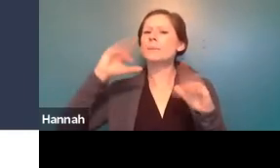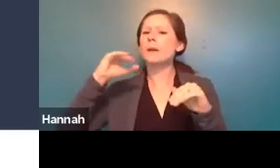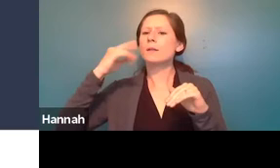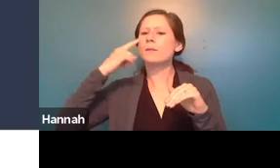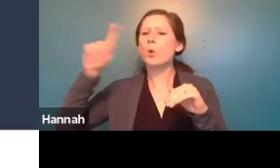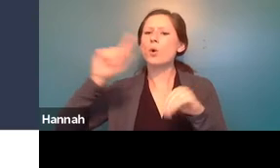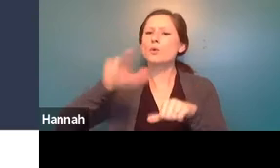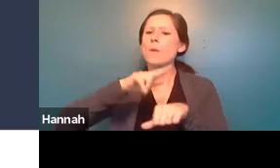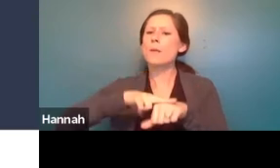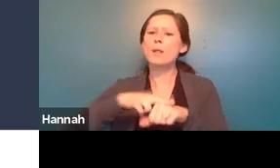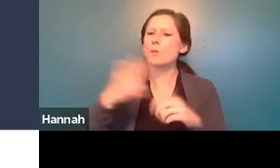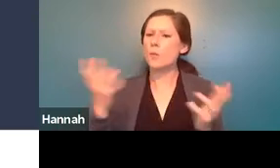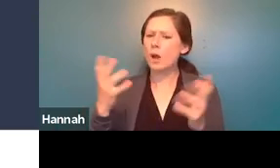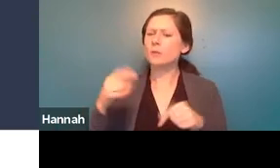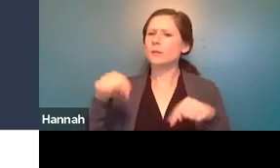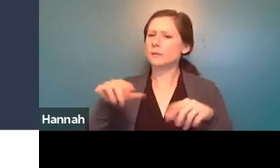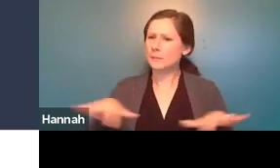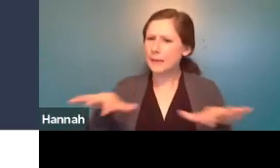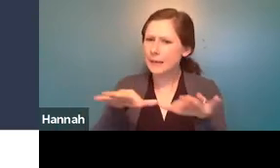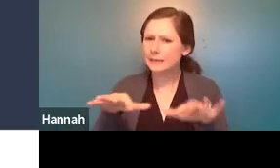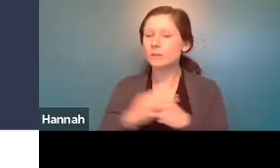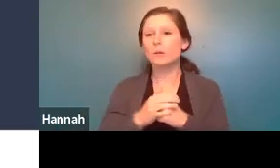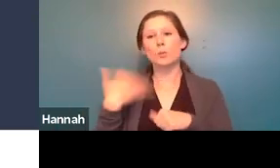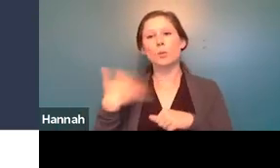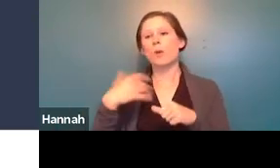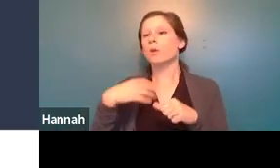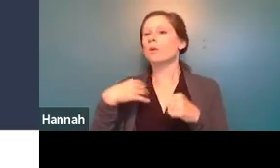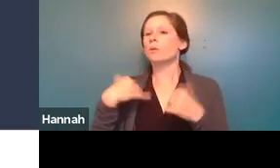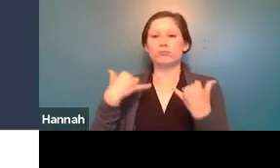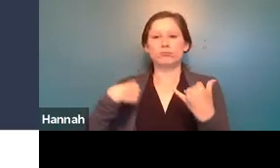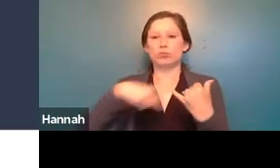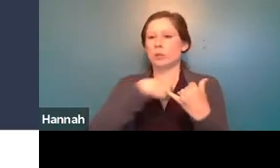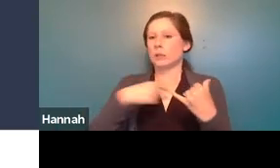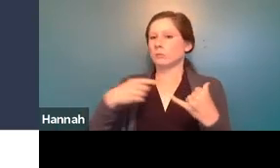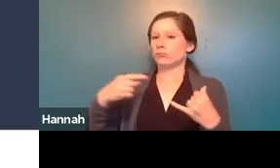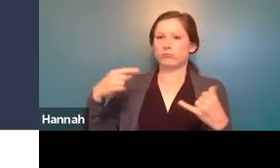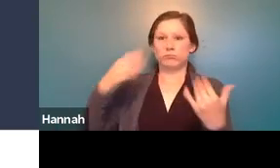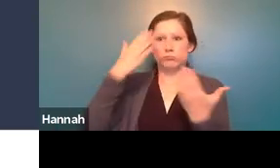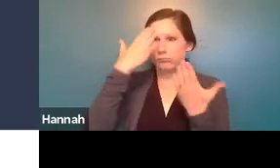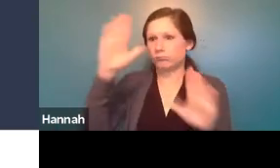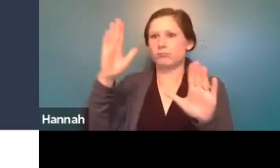moving into these spaces and have one of those is so far away from where we are right now. So I appreciate this